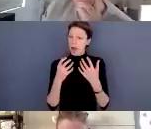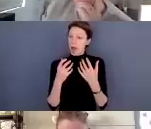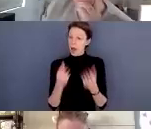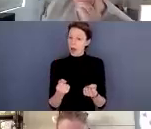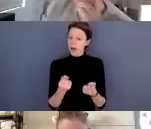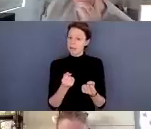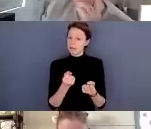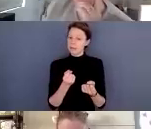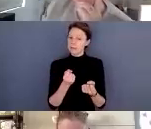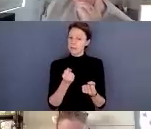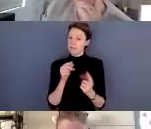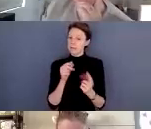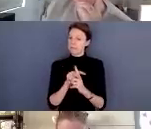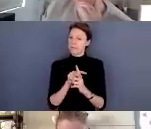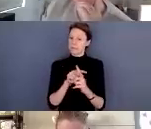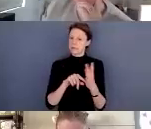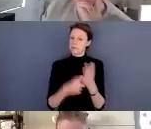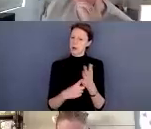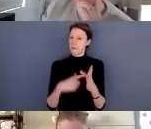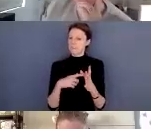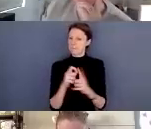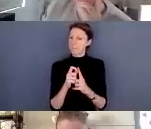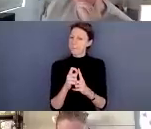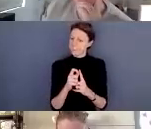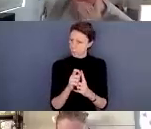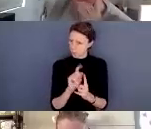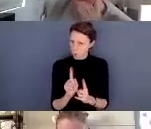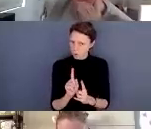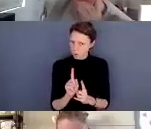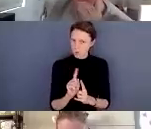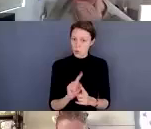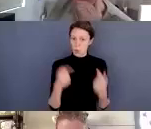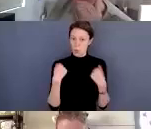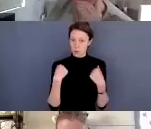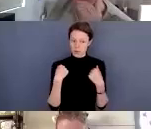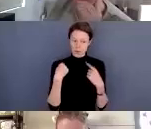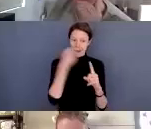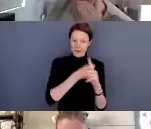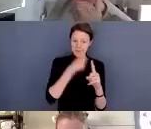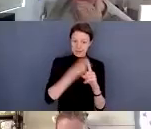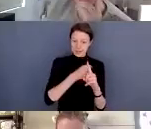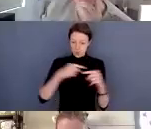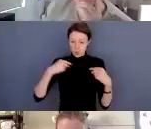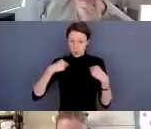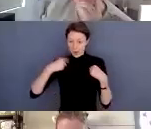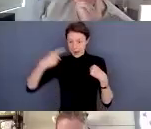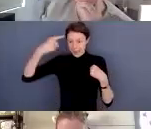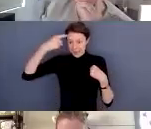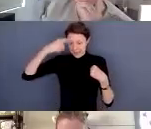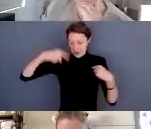big trap, and the trap is that we as advocates think we are right, and know we are right and we